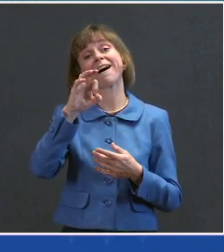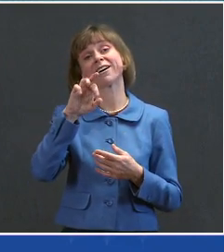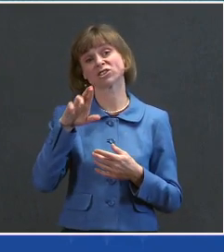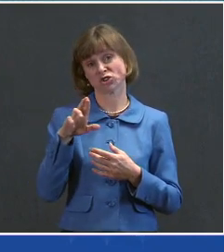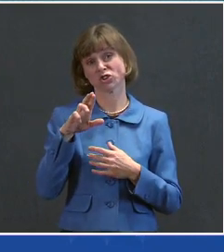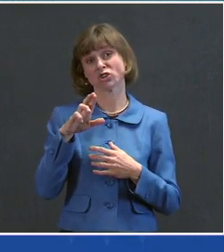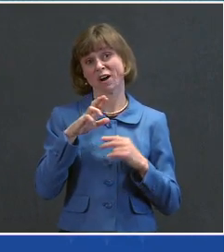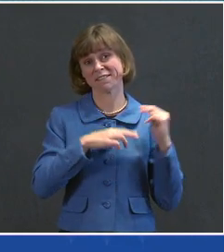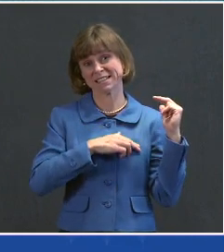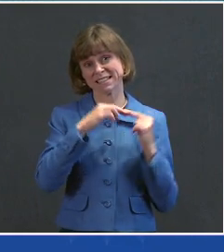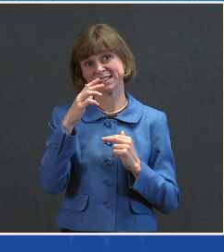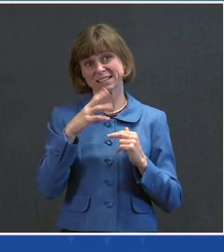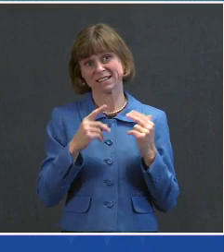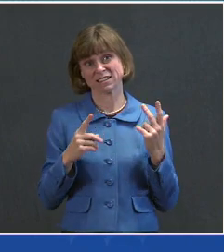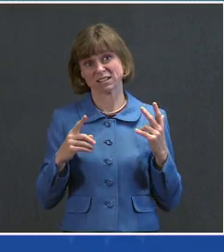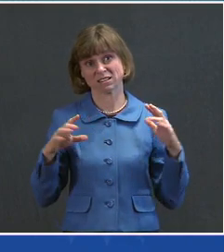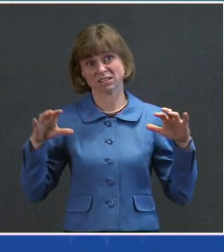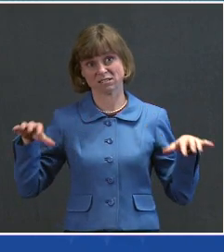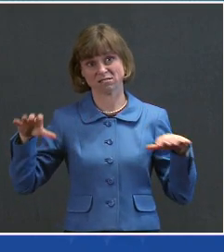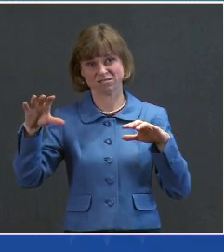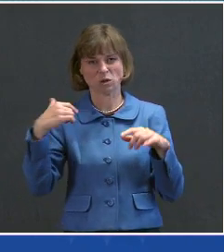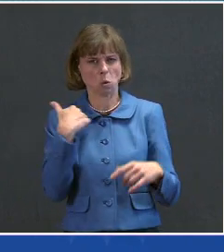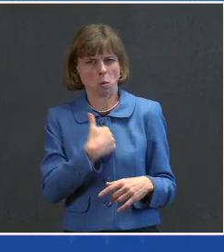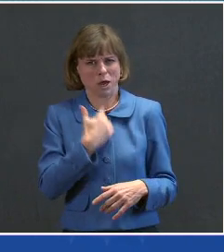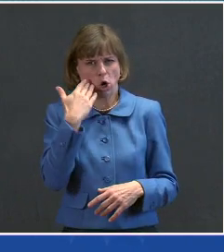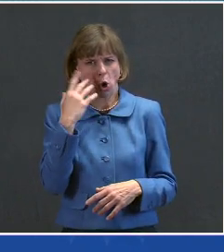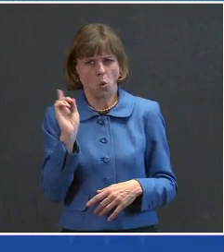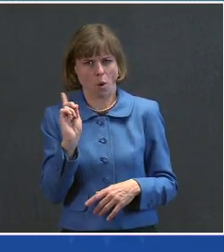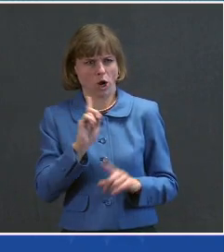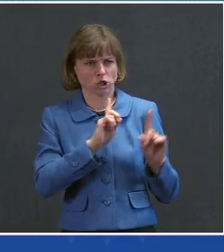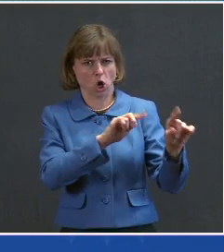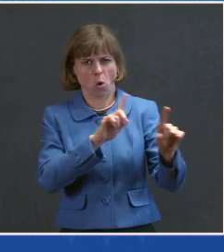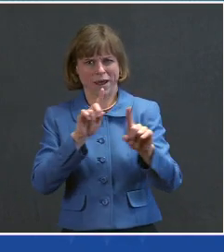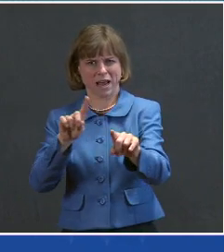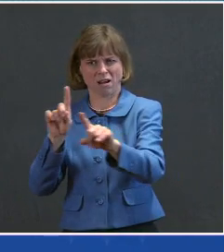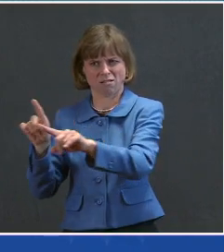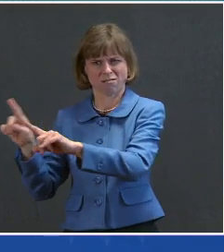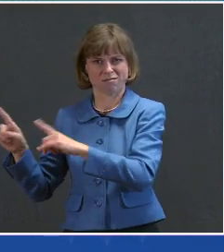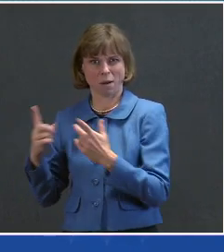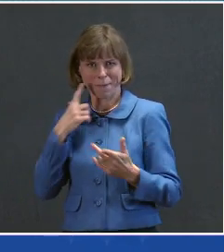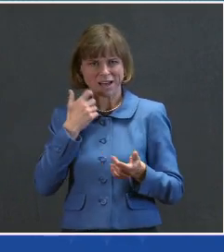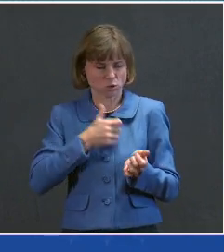is that they're tracked; we know where they go. And we certainly know if vaccines are going more heavily